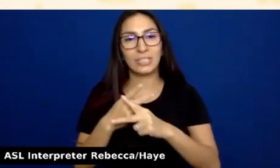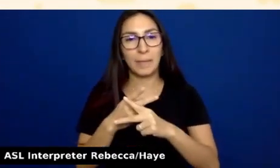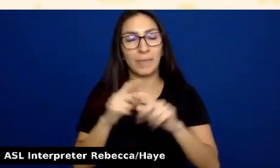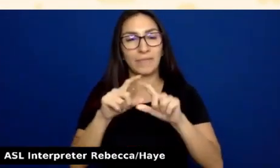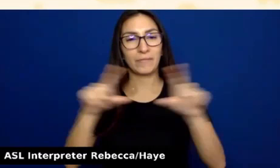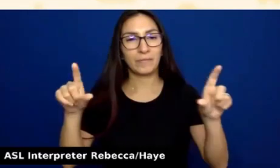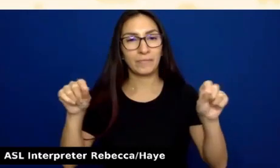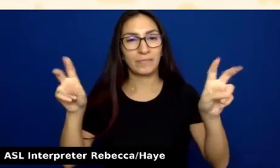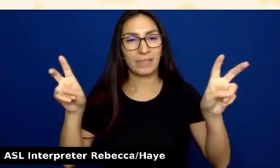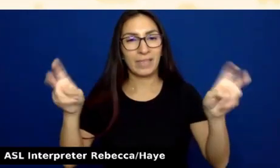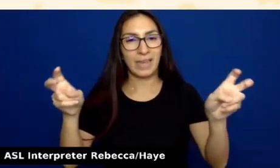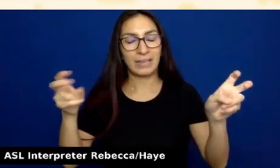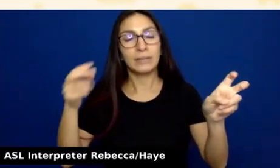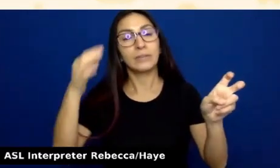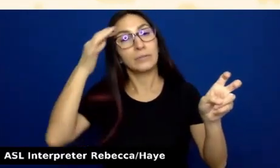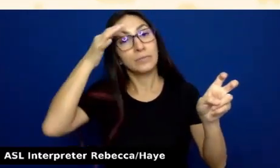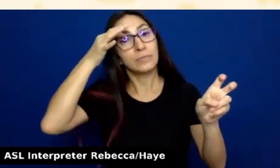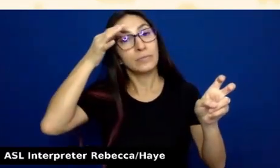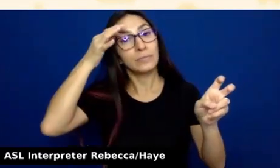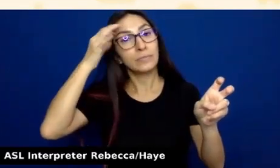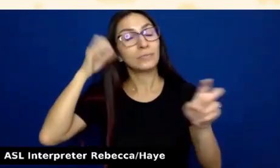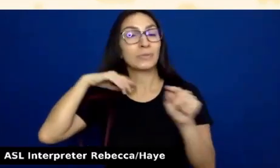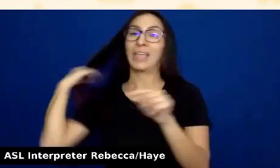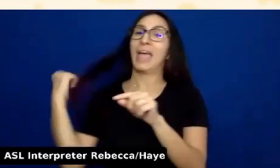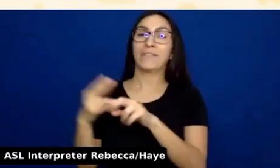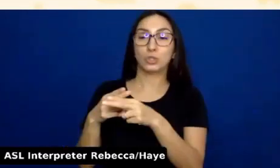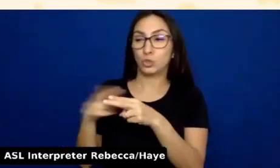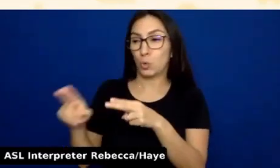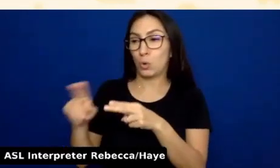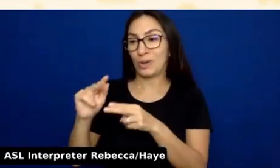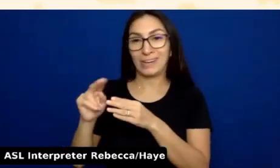So for example, here, the short Nav menu, this would be actually coded